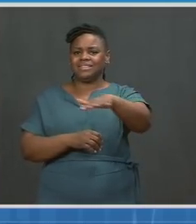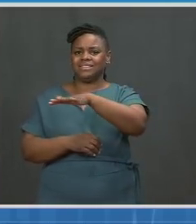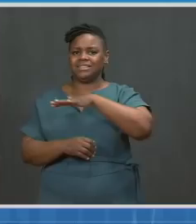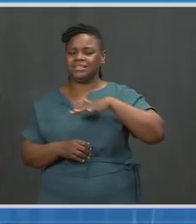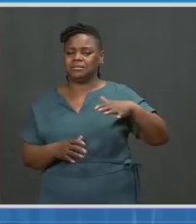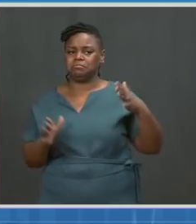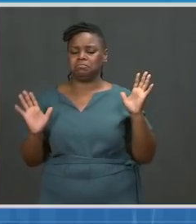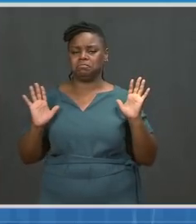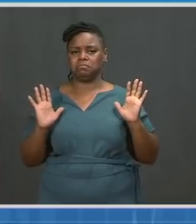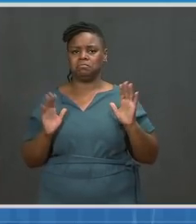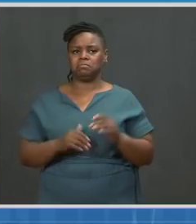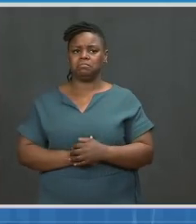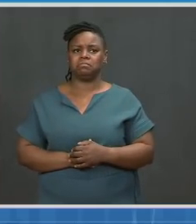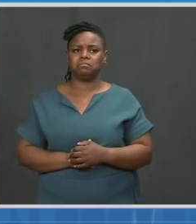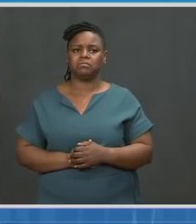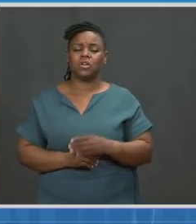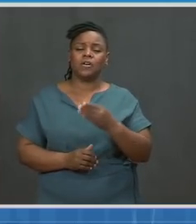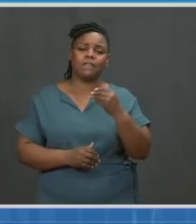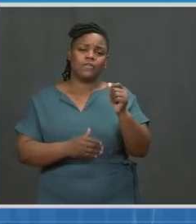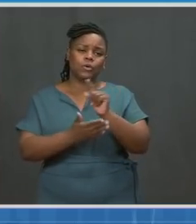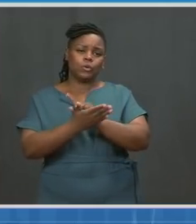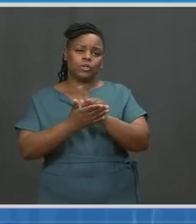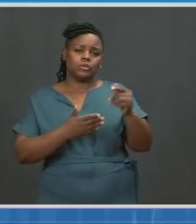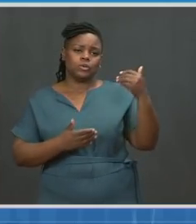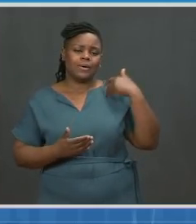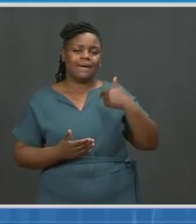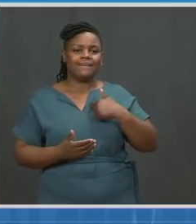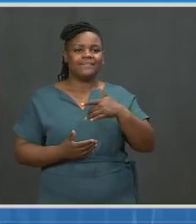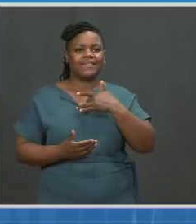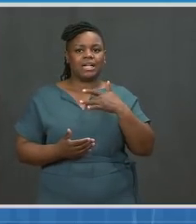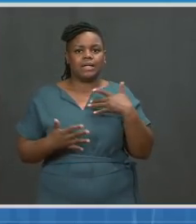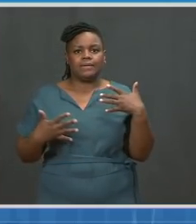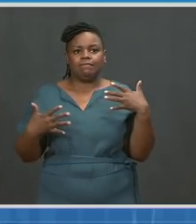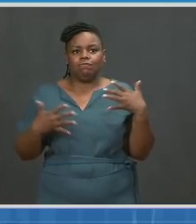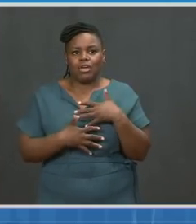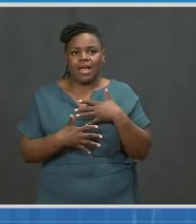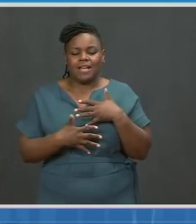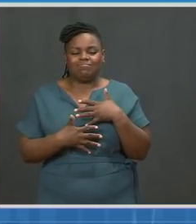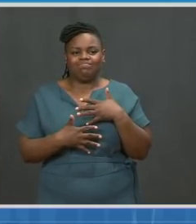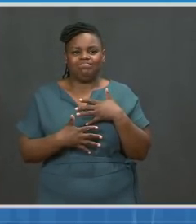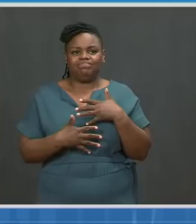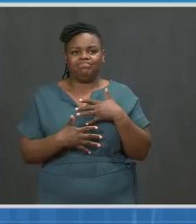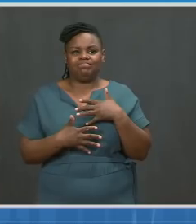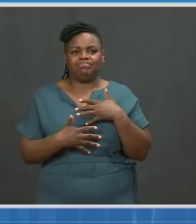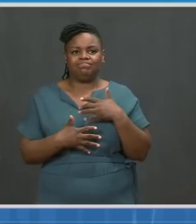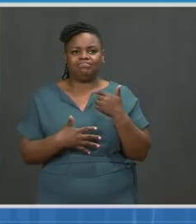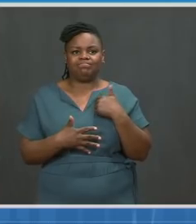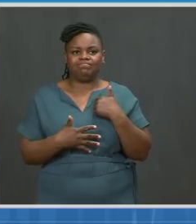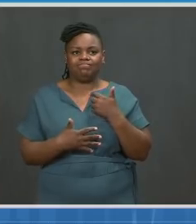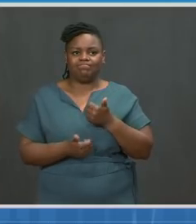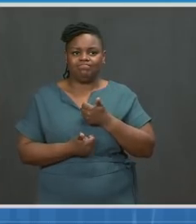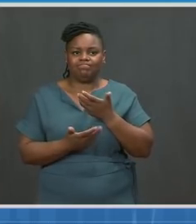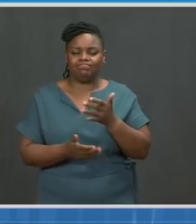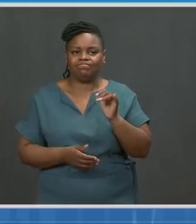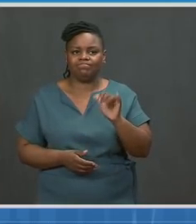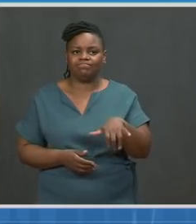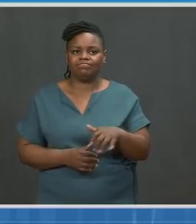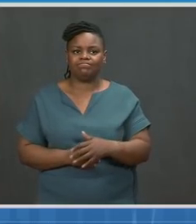when I had this feeling of impending doom and I articulated that and I had, you know, case races going -- rates going up,